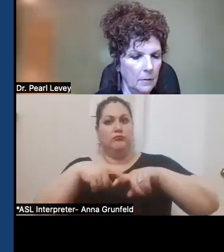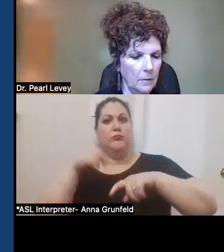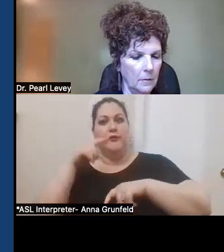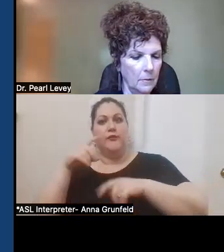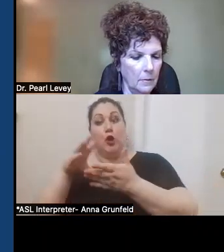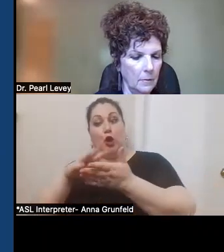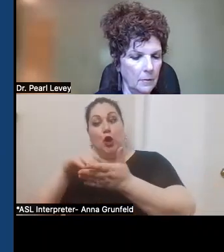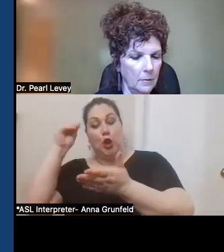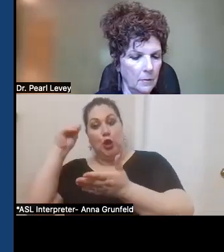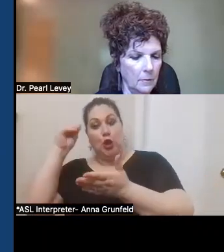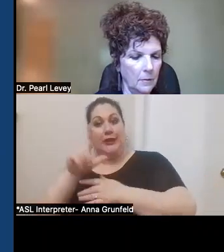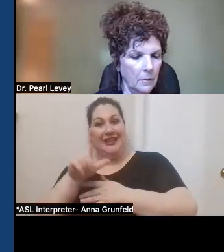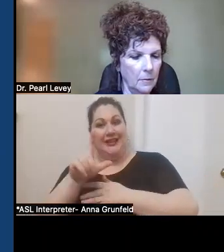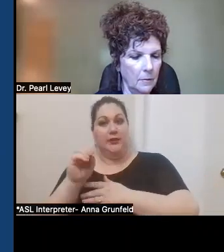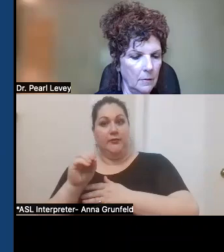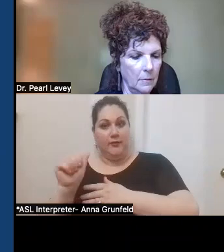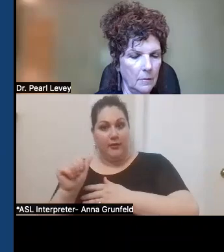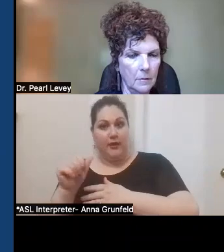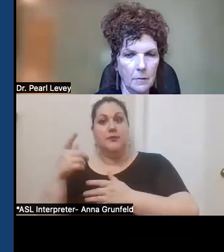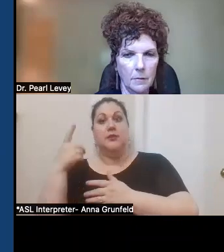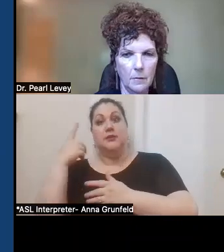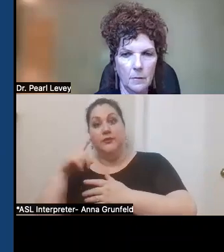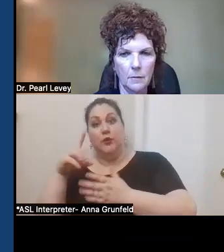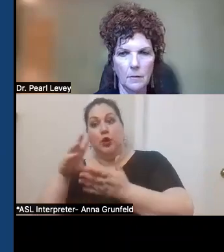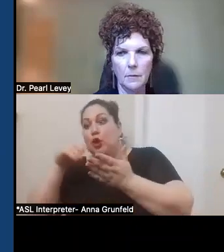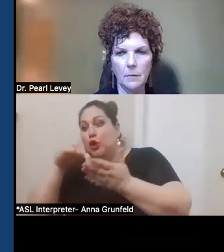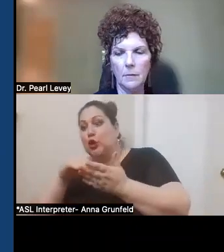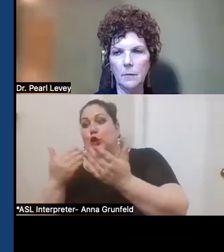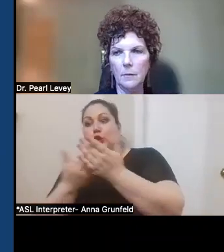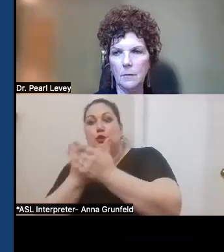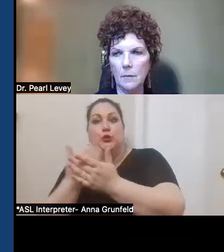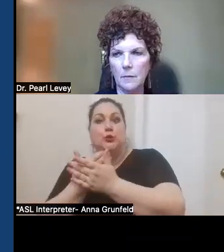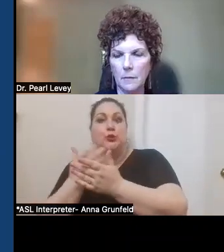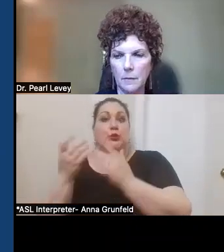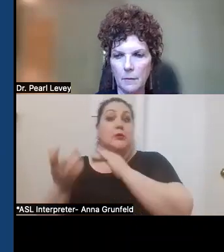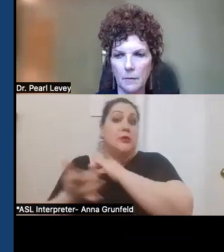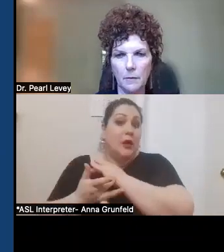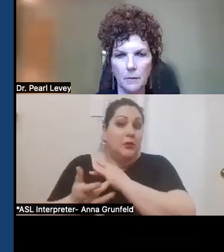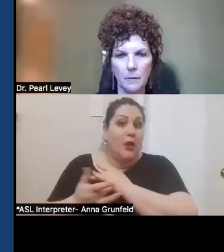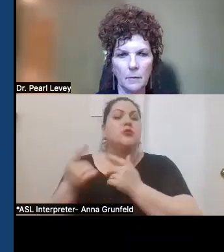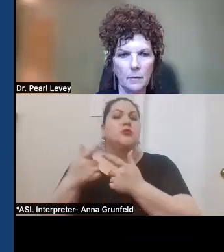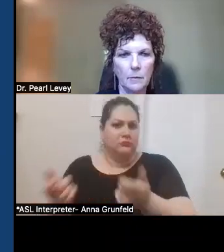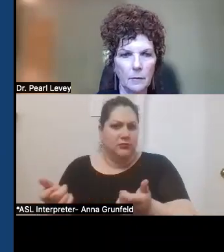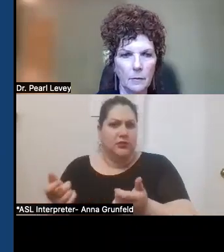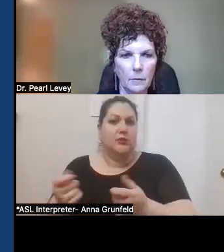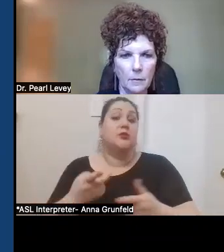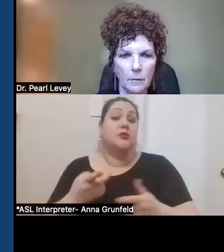of absence and be away from the program for a period of time to get some things up to speed.